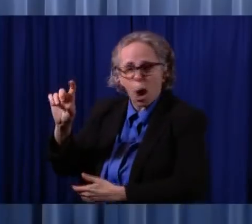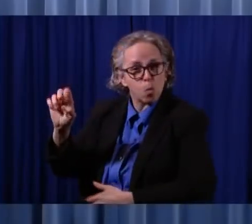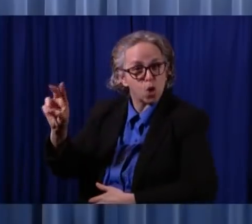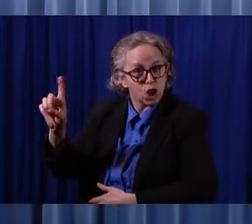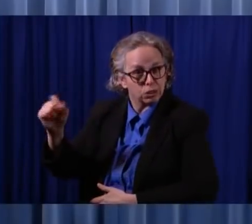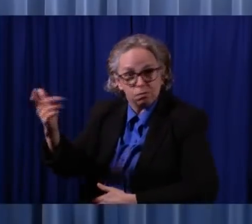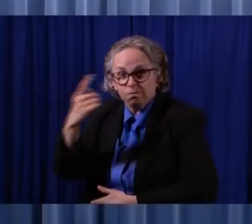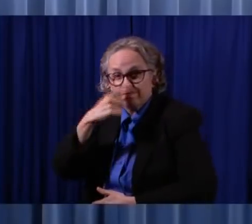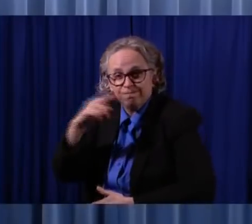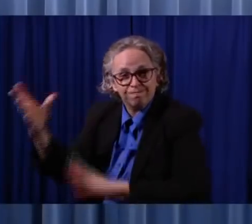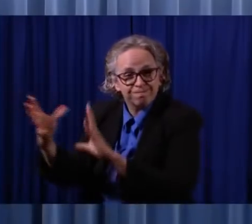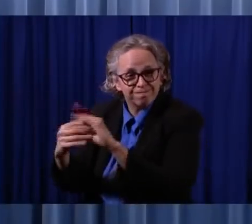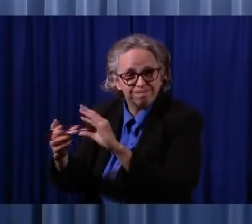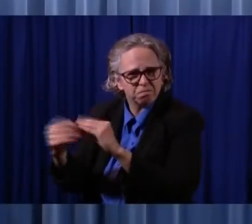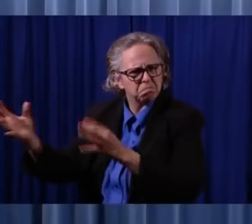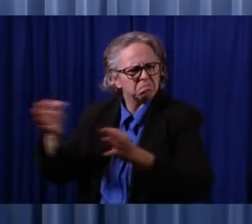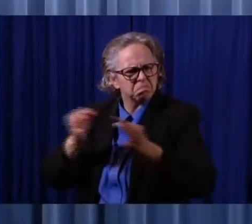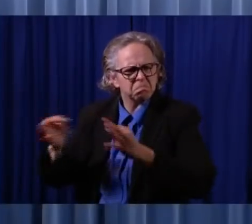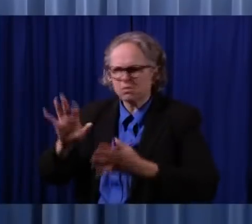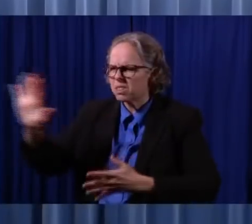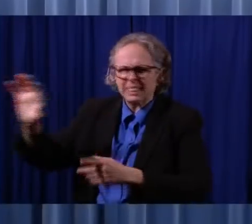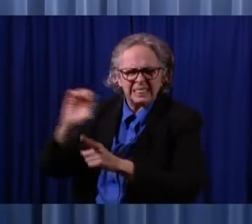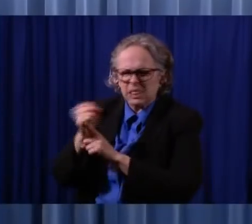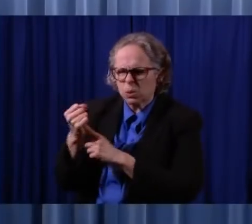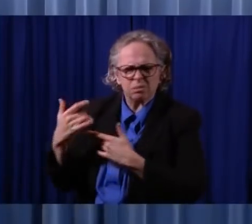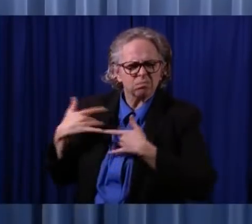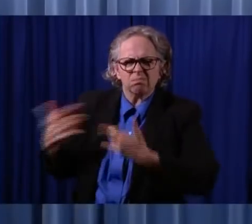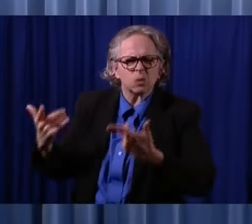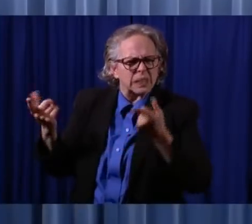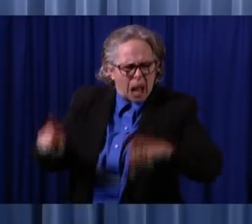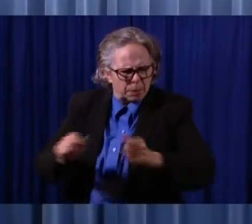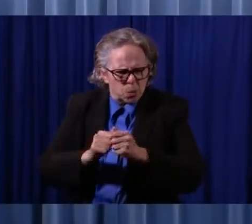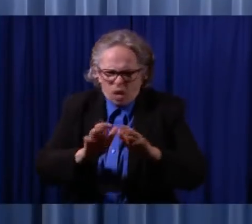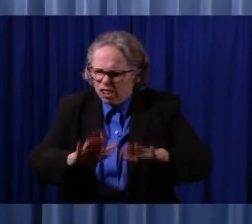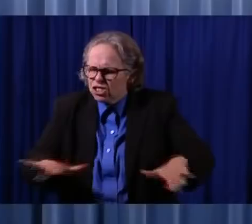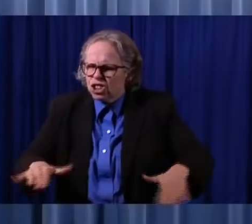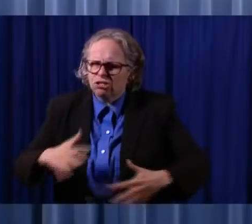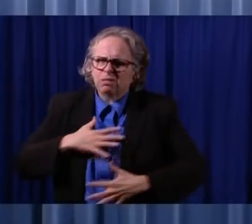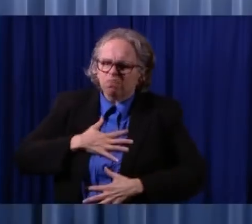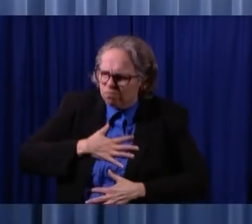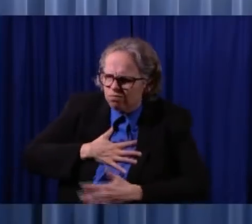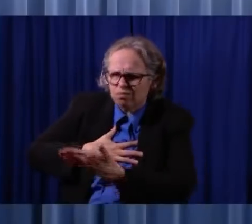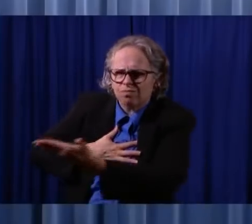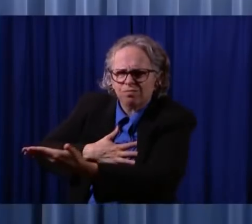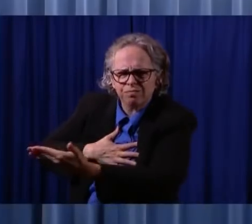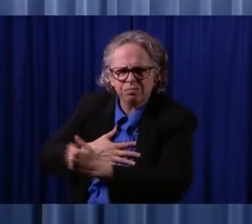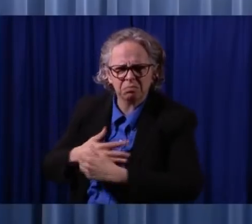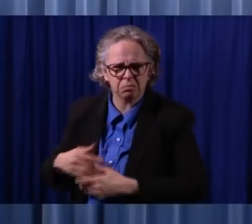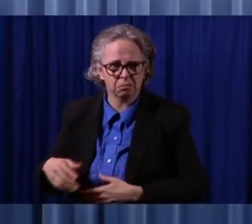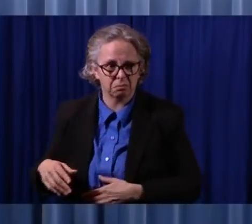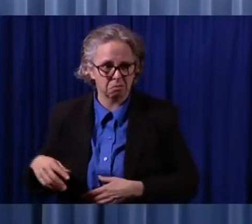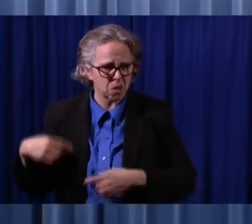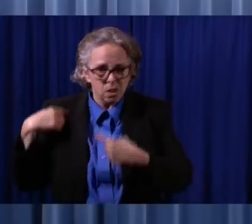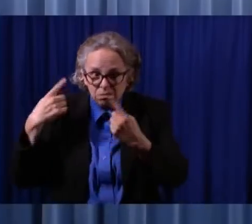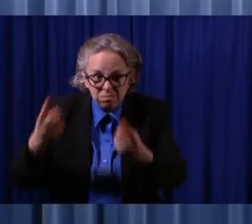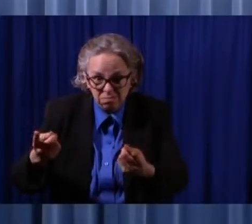WE'VE ALREADY STARTED TO SEE CHANGES IN THAT. DR., I WONDER IF YOU COULD FIRST MAYBE START TALKING ABOUT THE OVERALL SITUATION WITH